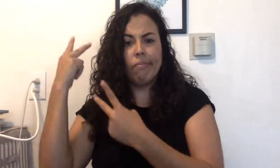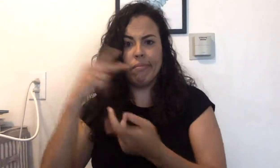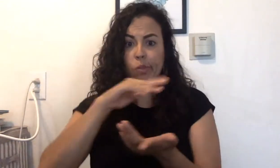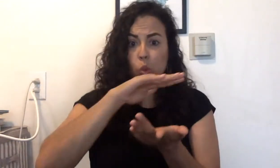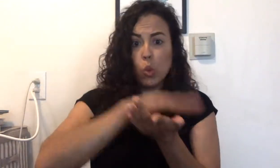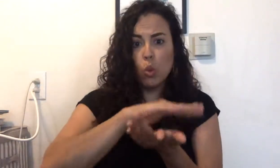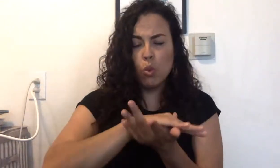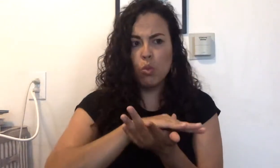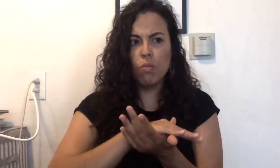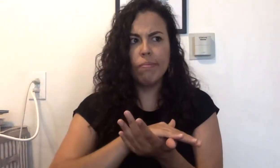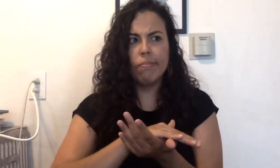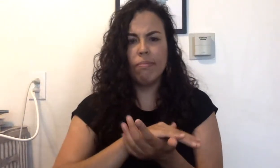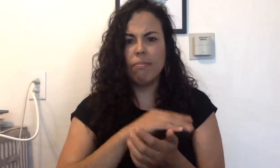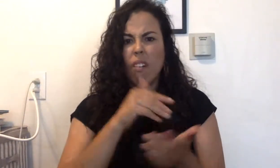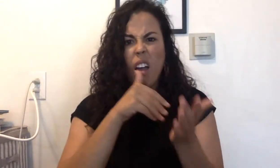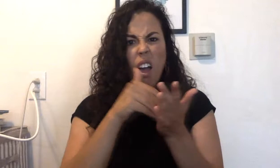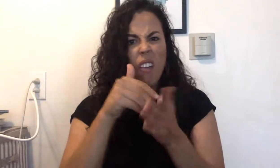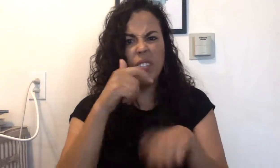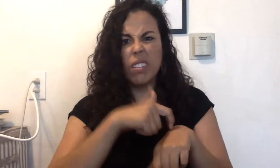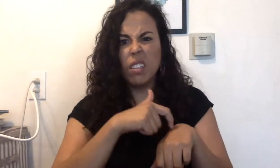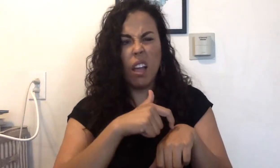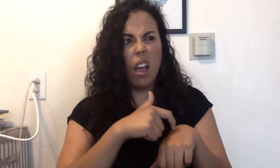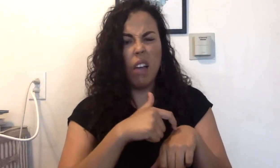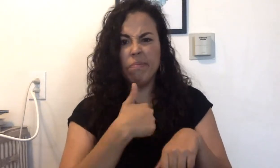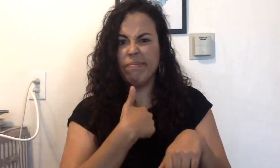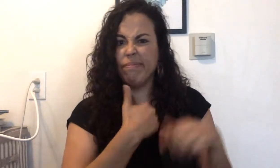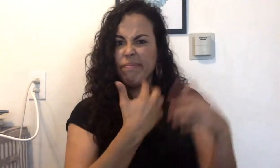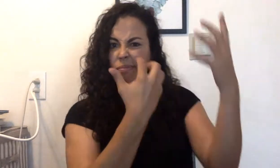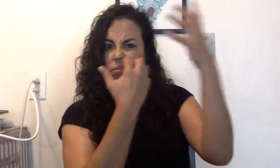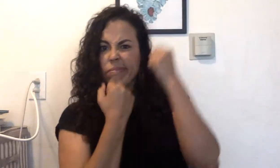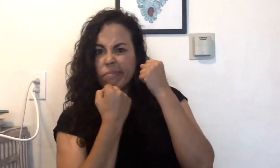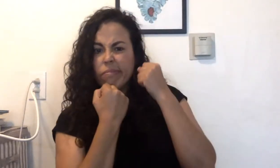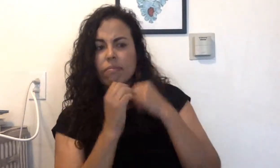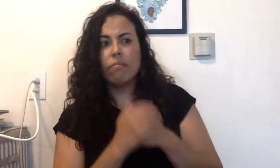I look back to when I was in school and how often times I was colonized.